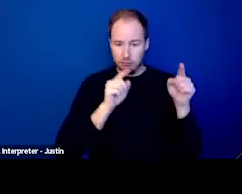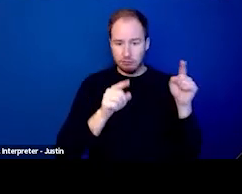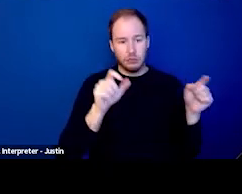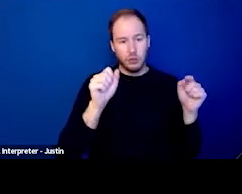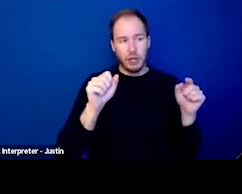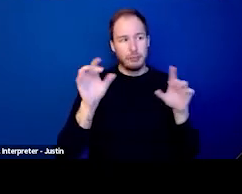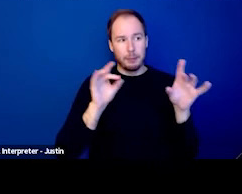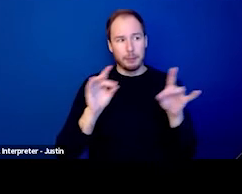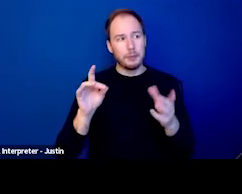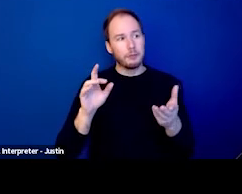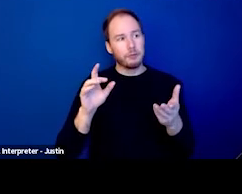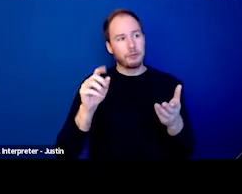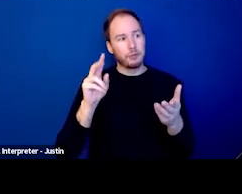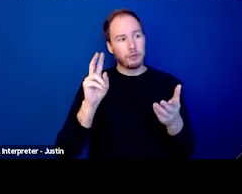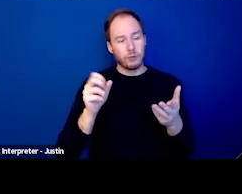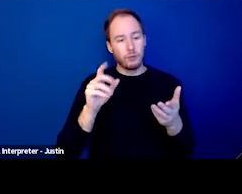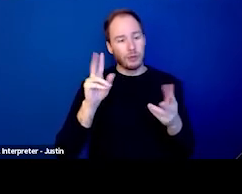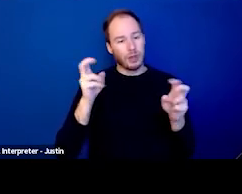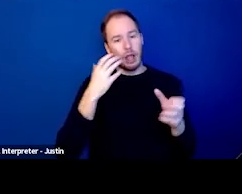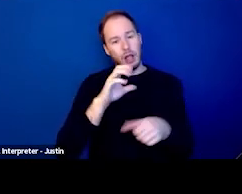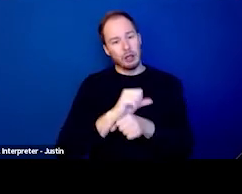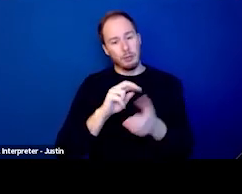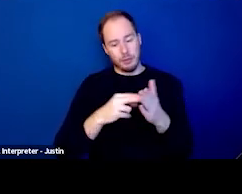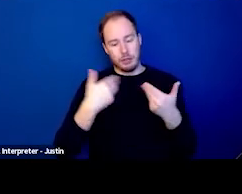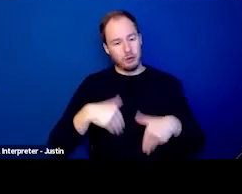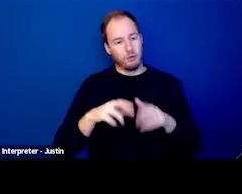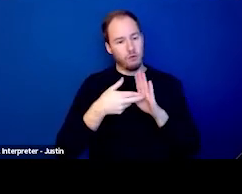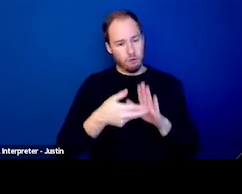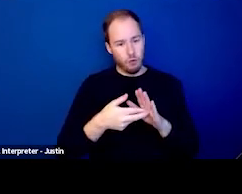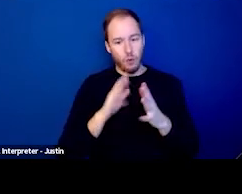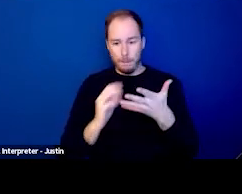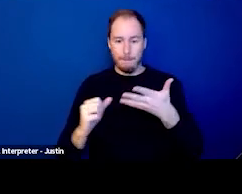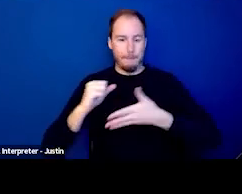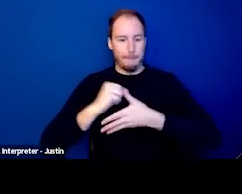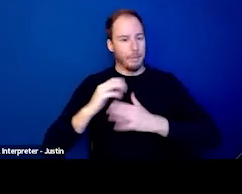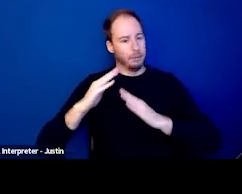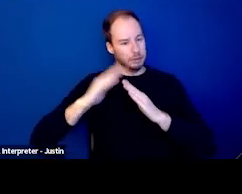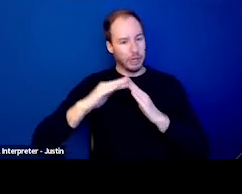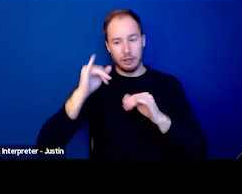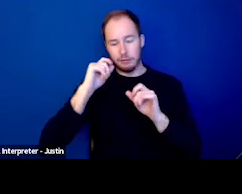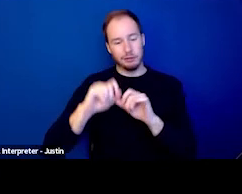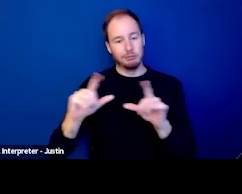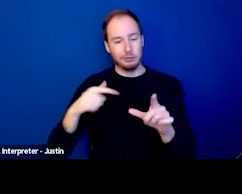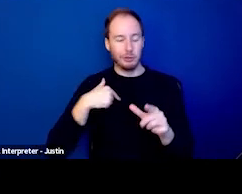So being a hot job means that our jobs kind of go to the top of the list. So if you're an average person that's just coming